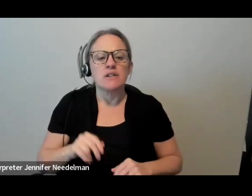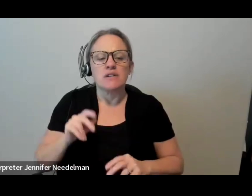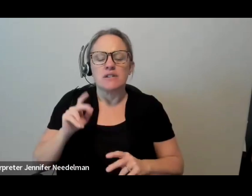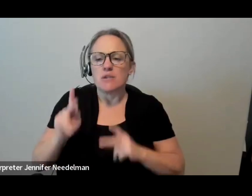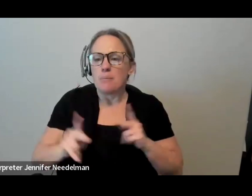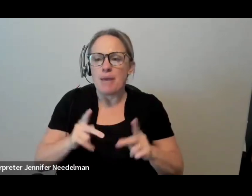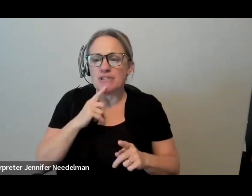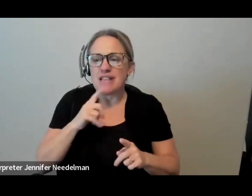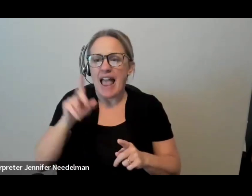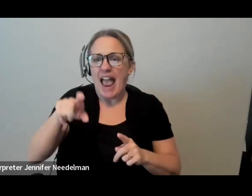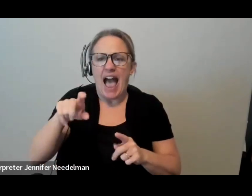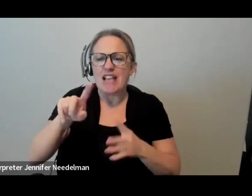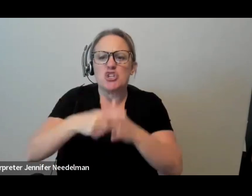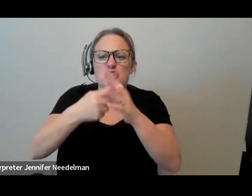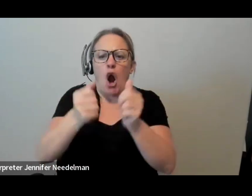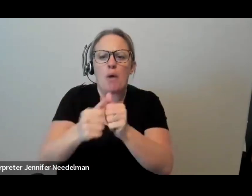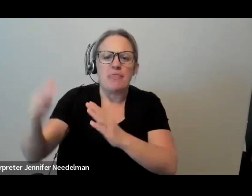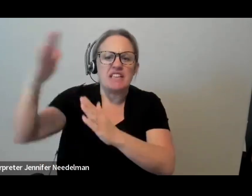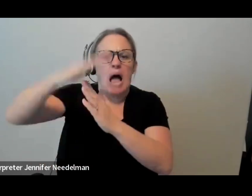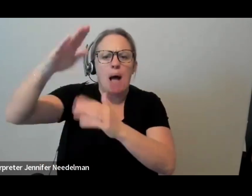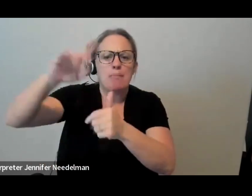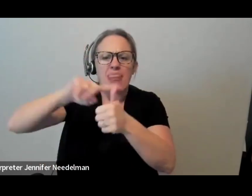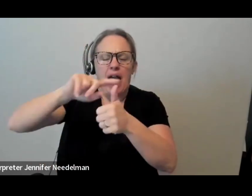It's both. It has to come from both directions.